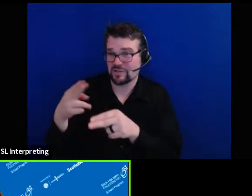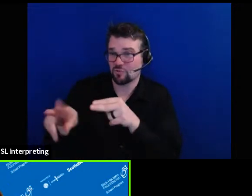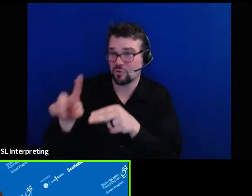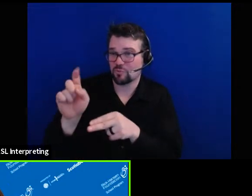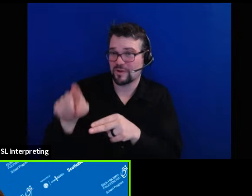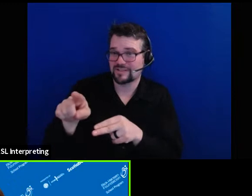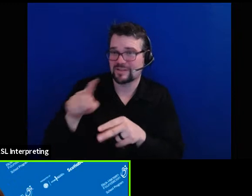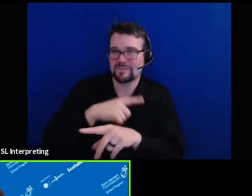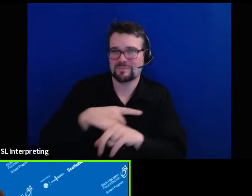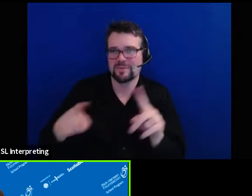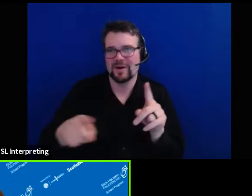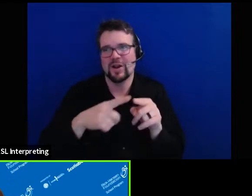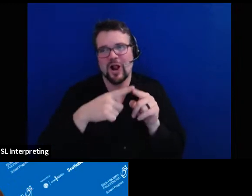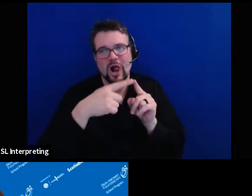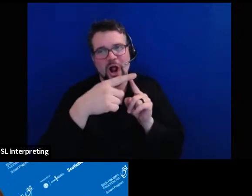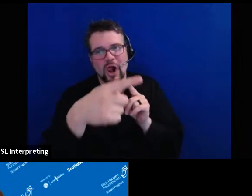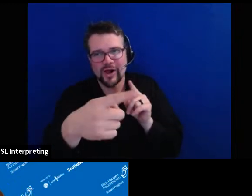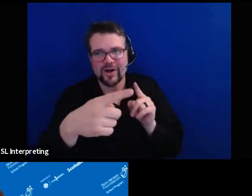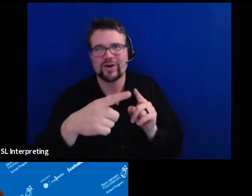YEAH, AGREED. HI.